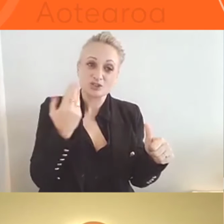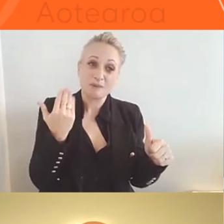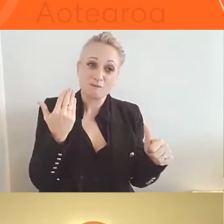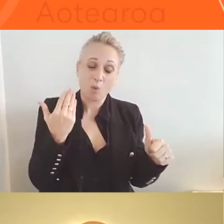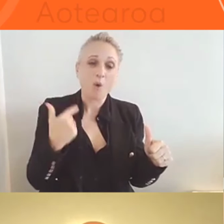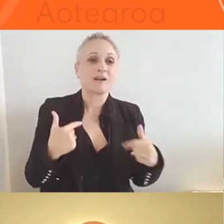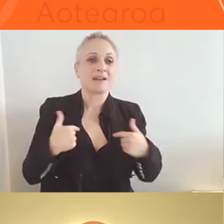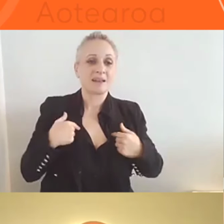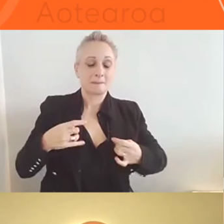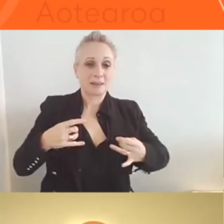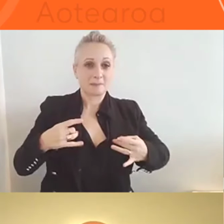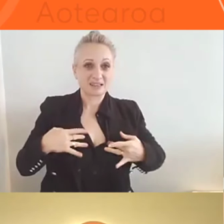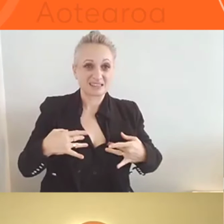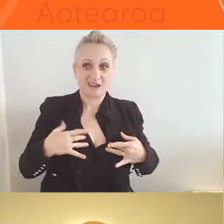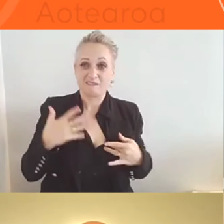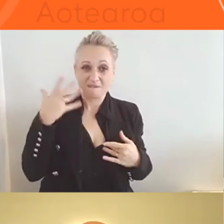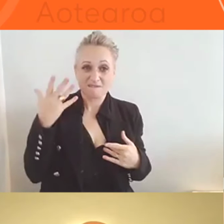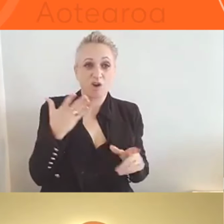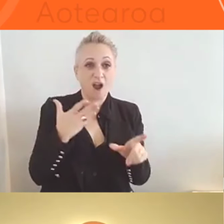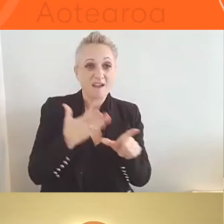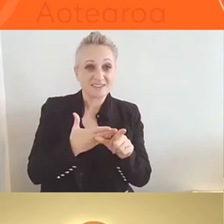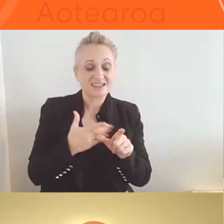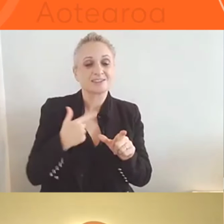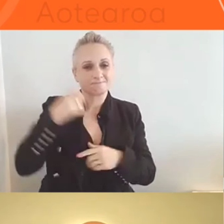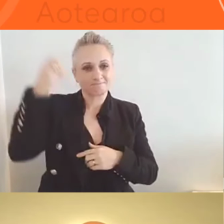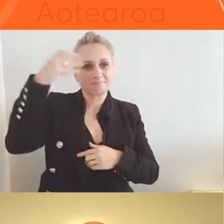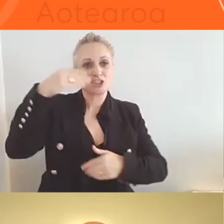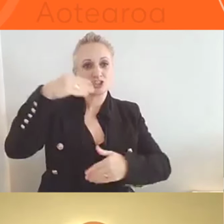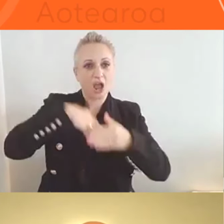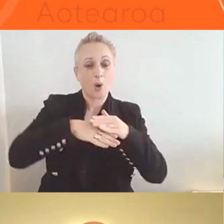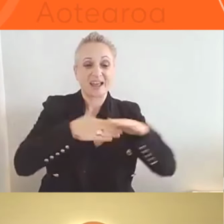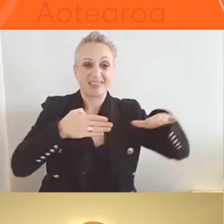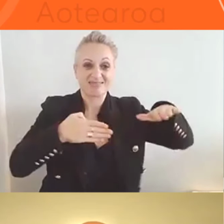after five years in the garage and a portable shower, which is,